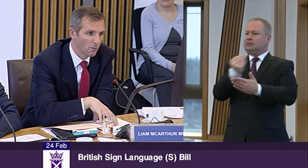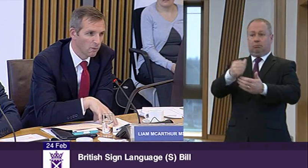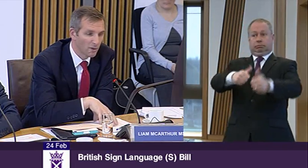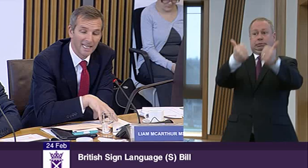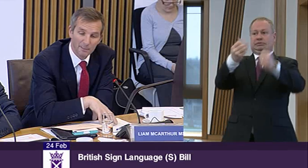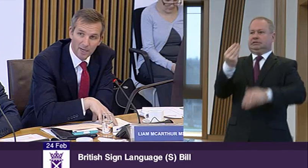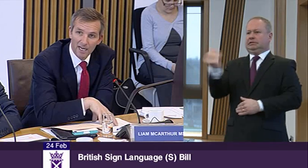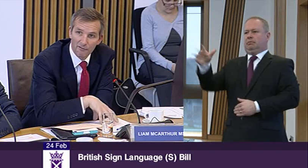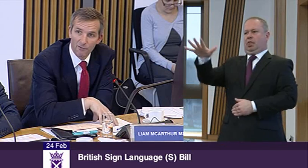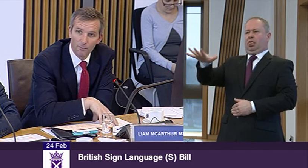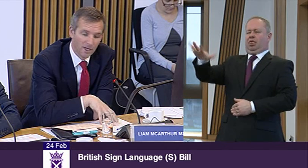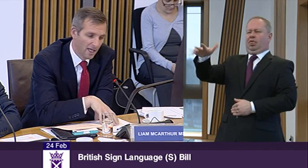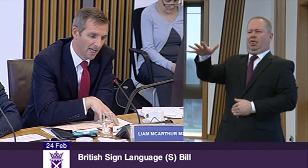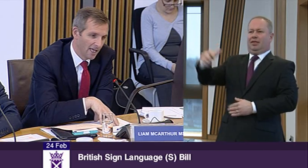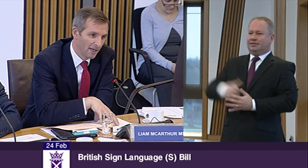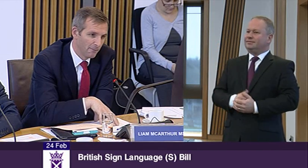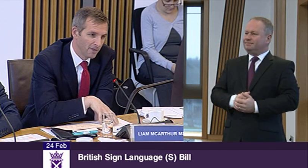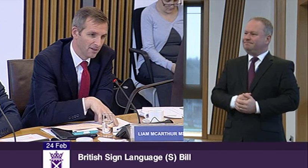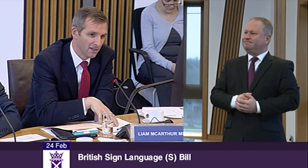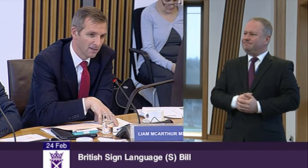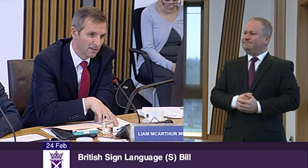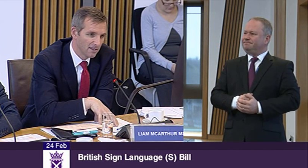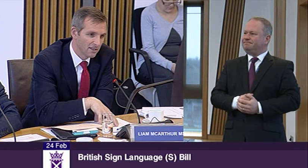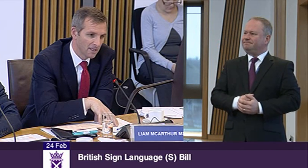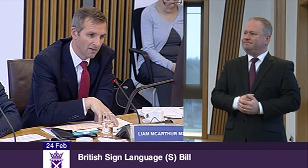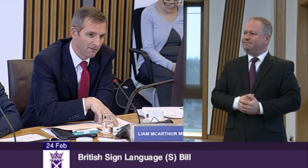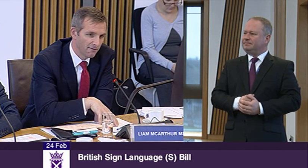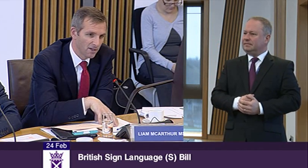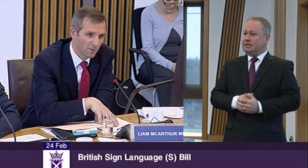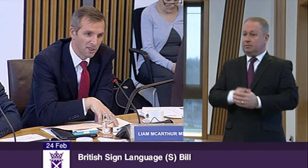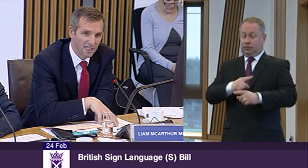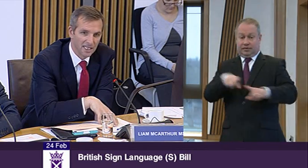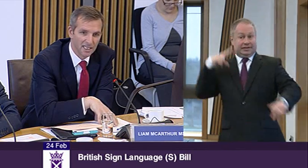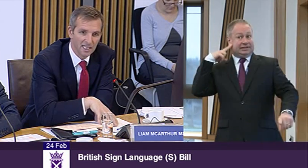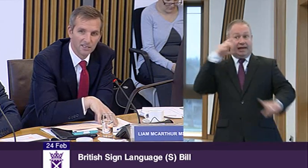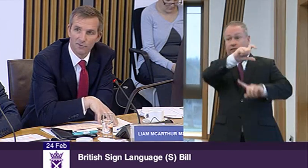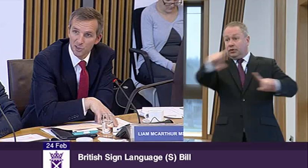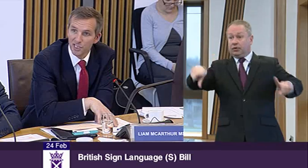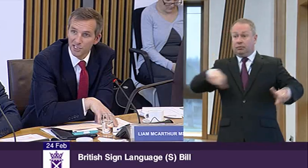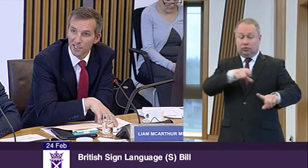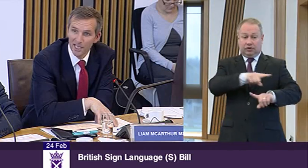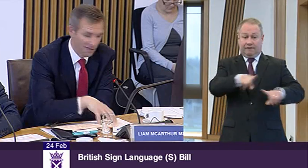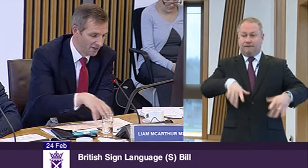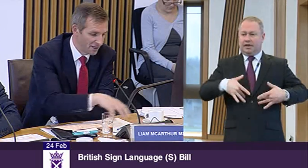The deaf community is telling us that there is frustration that the patchiness exists